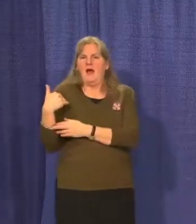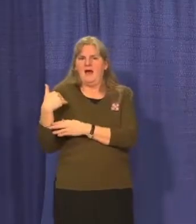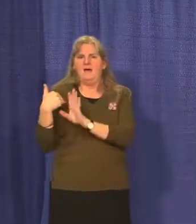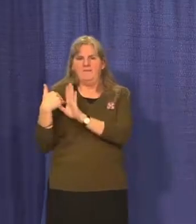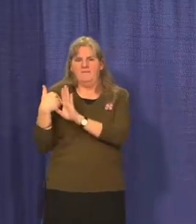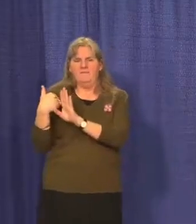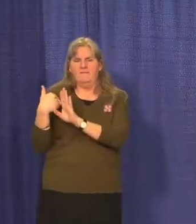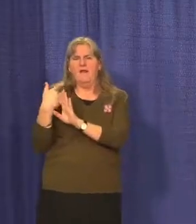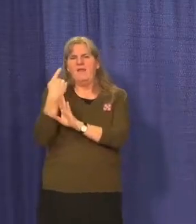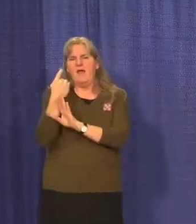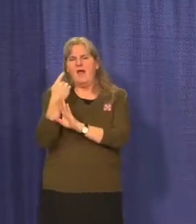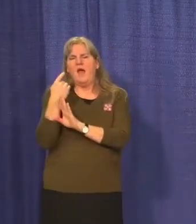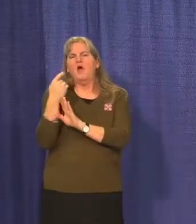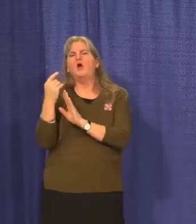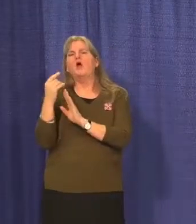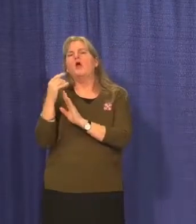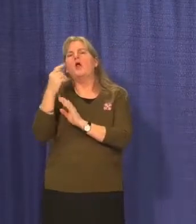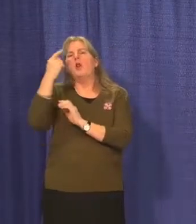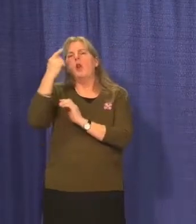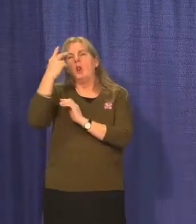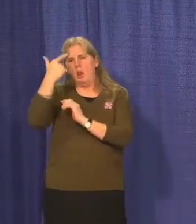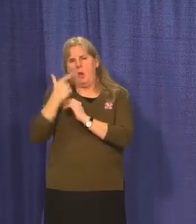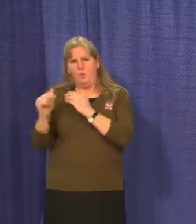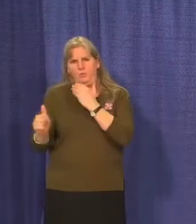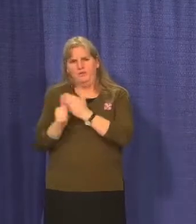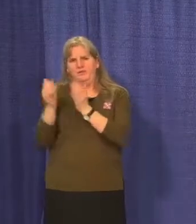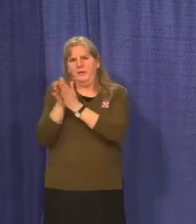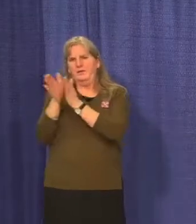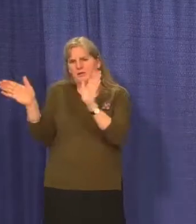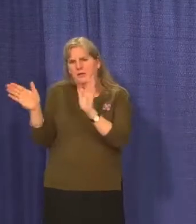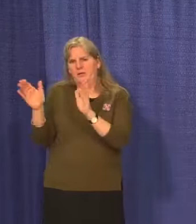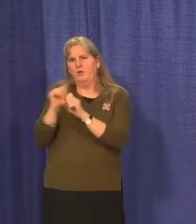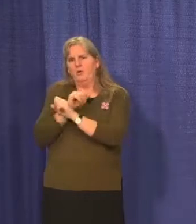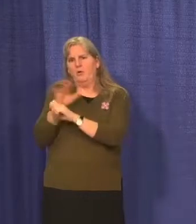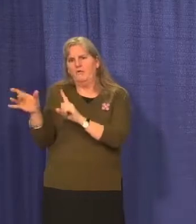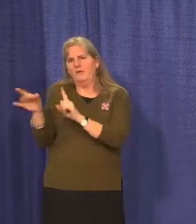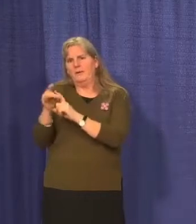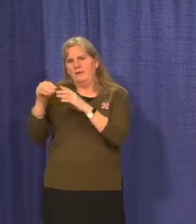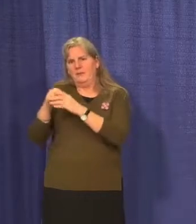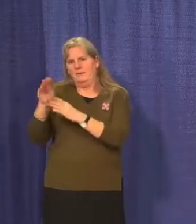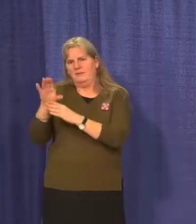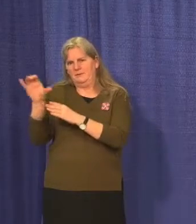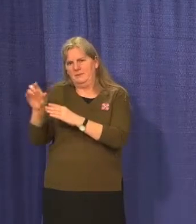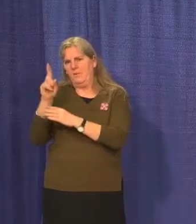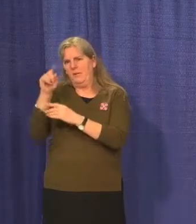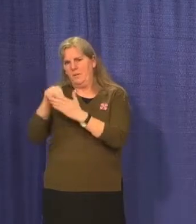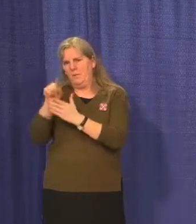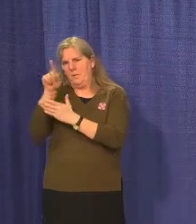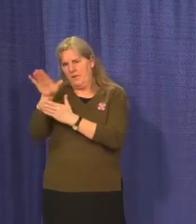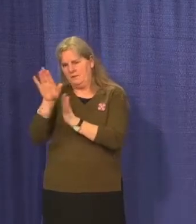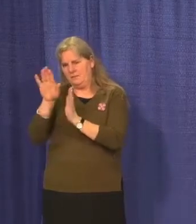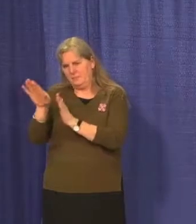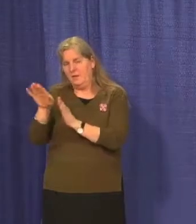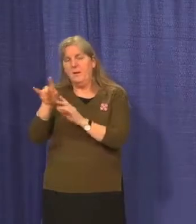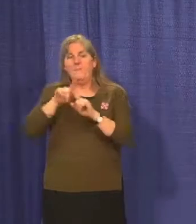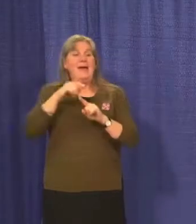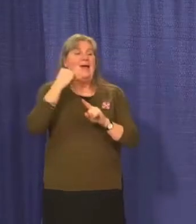So we know that the sort of random risk is already low. But we make that assumption, okay, what if they were positive.